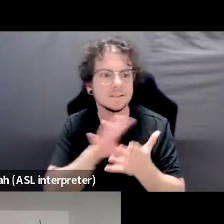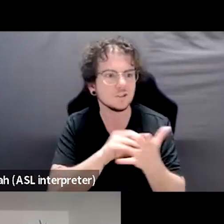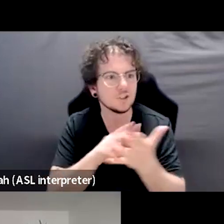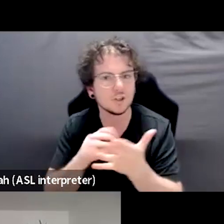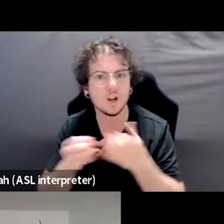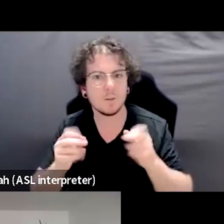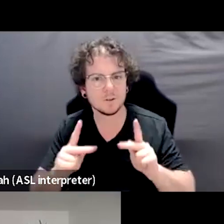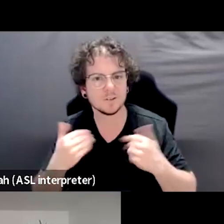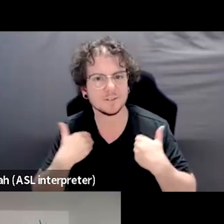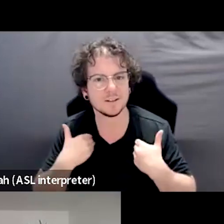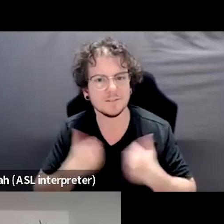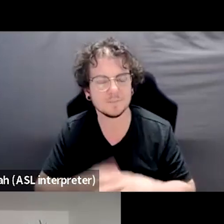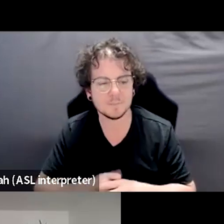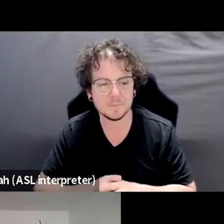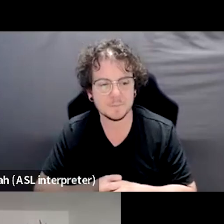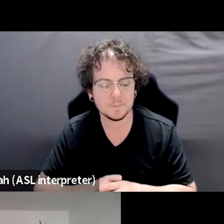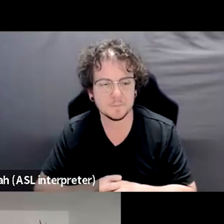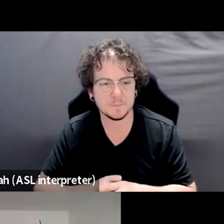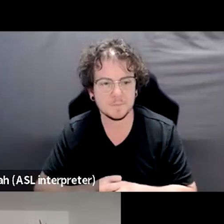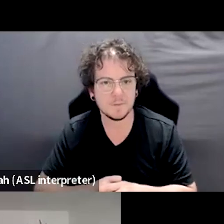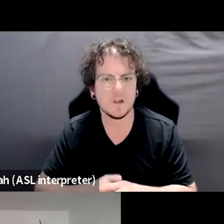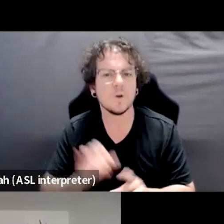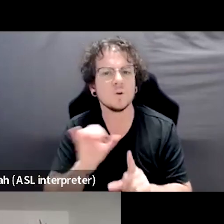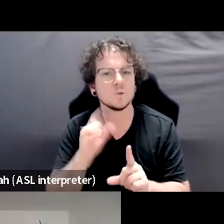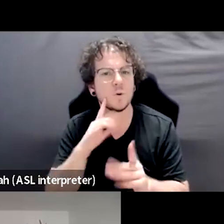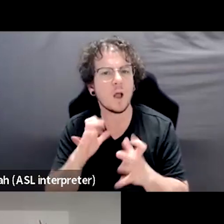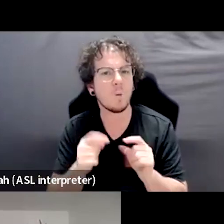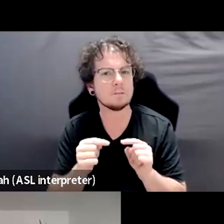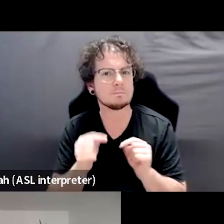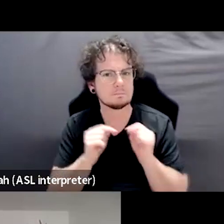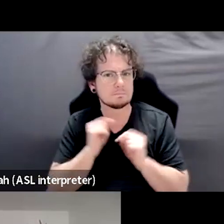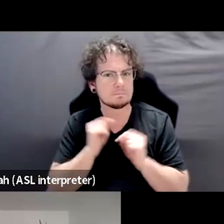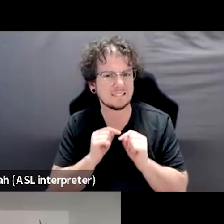I just wanted to also just go back slightly, Don, to the other question about bringing new